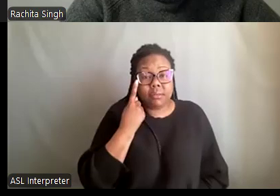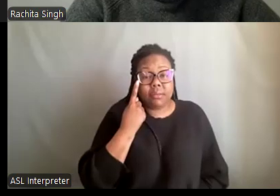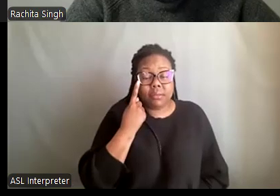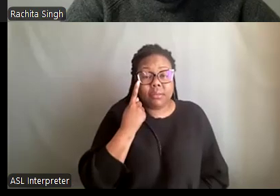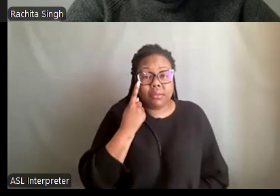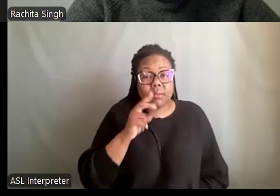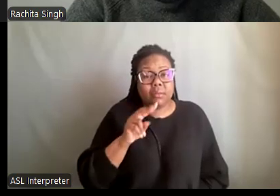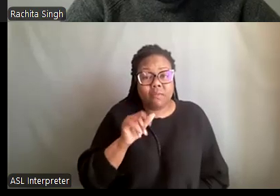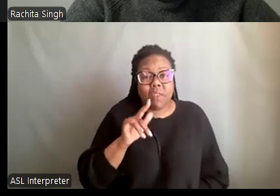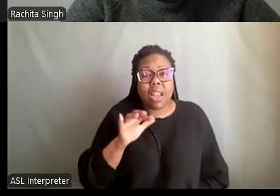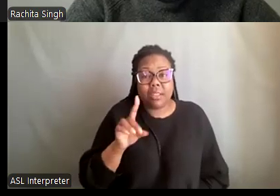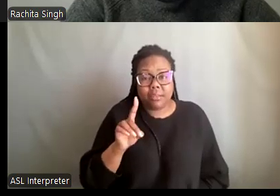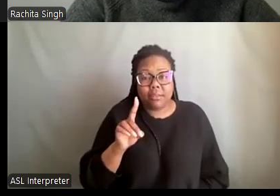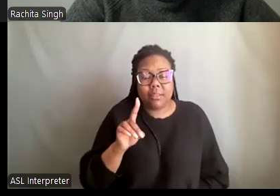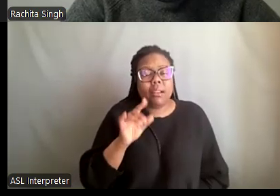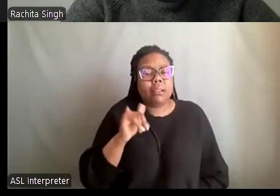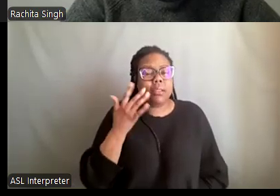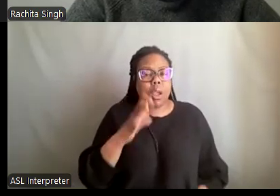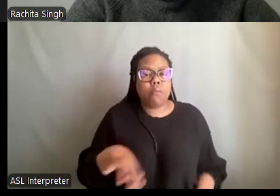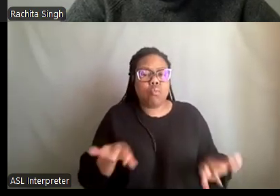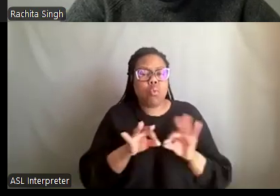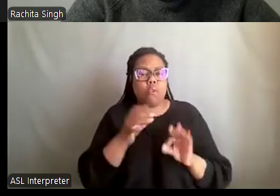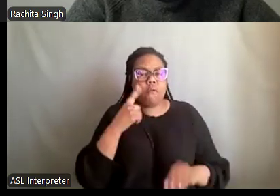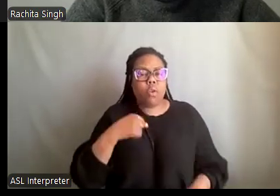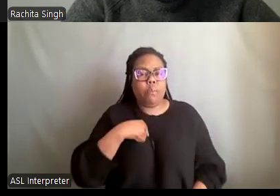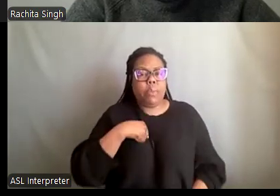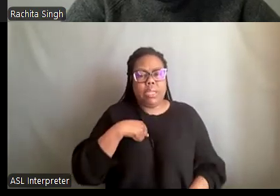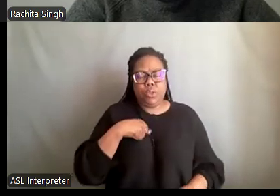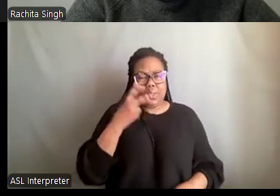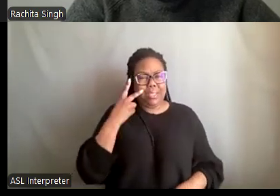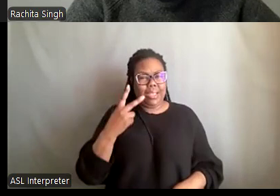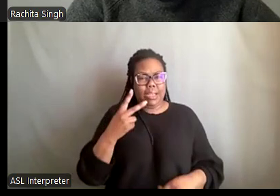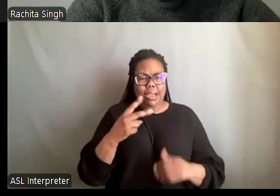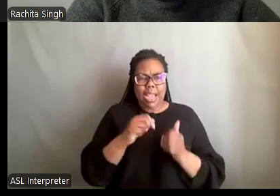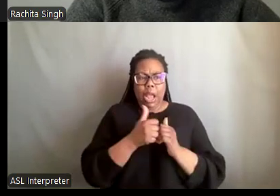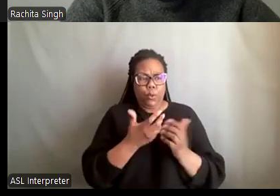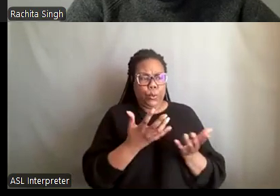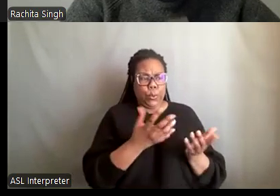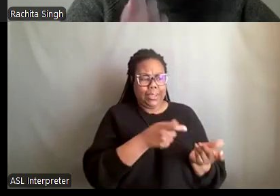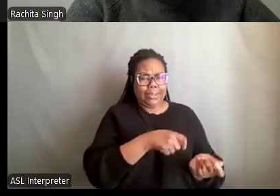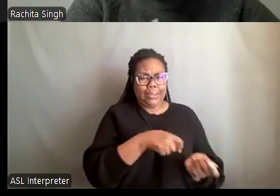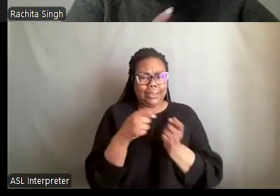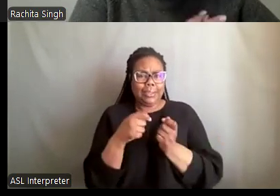, which is valid. And I think that's why one of the things that's important to me is to kind of see if there's a way